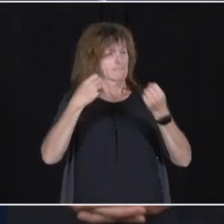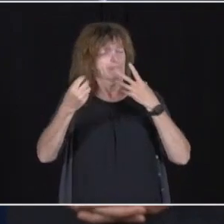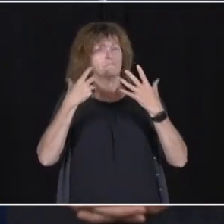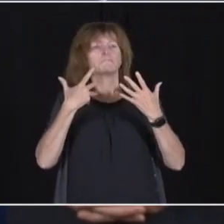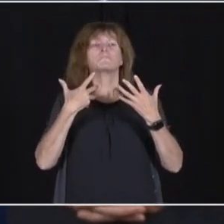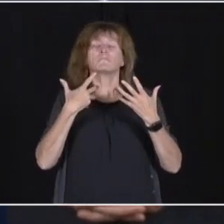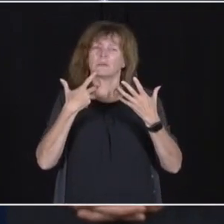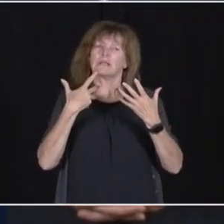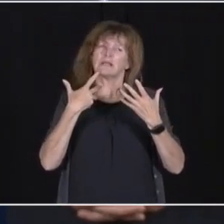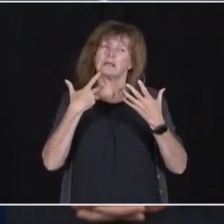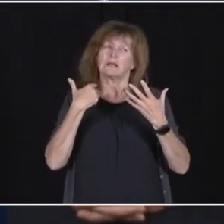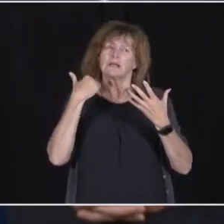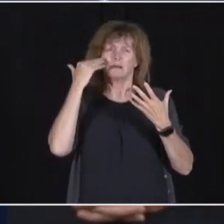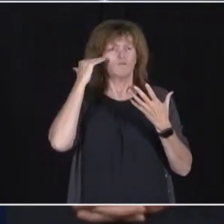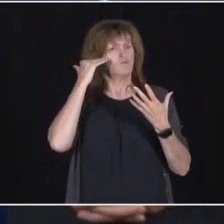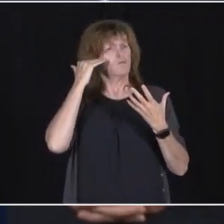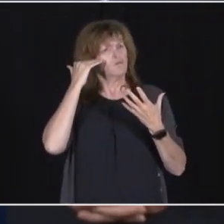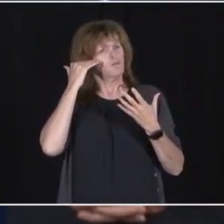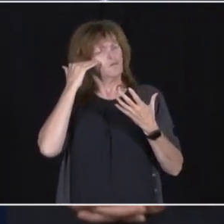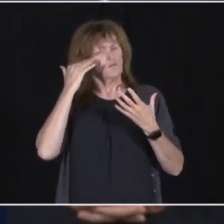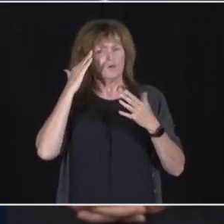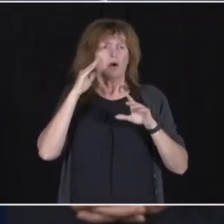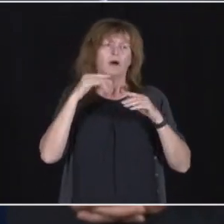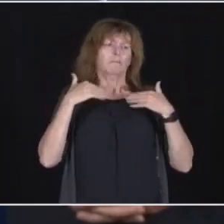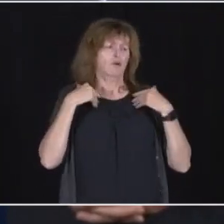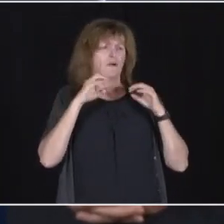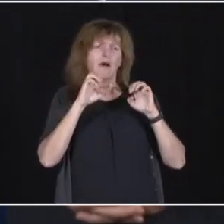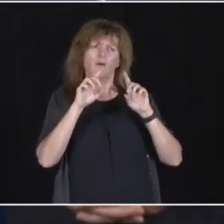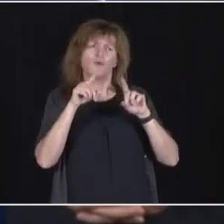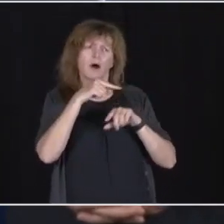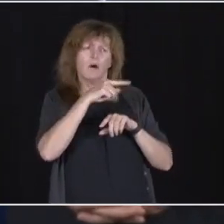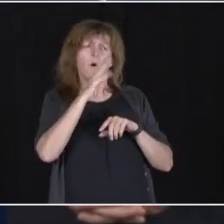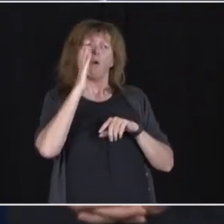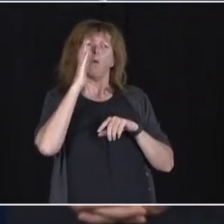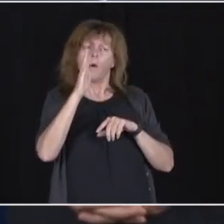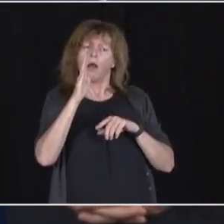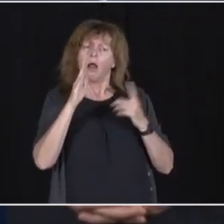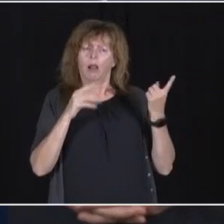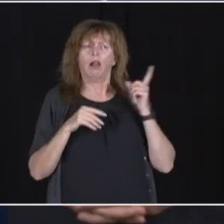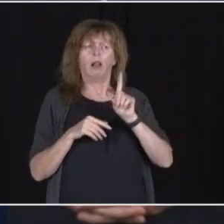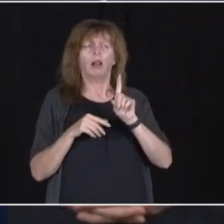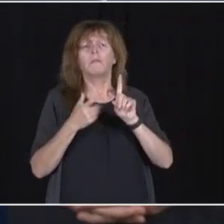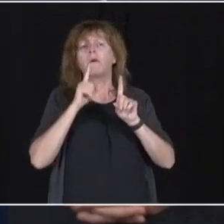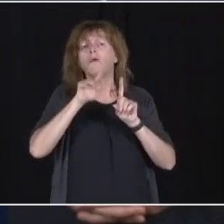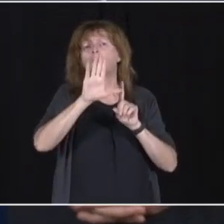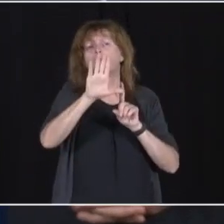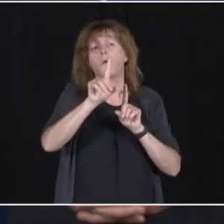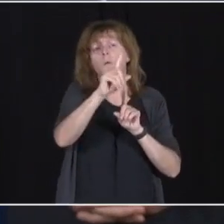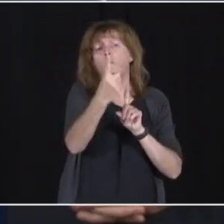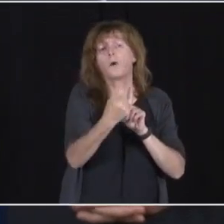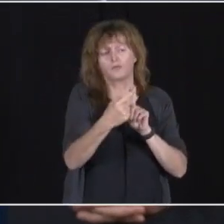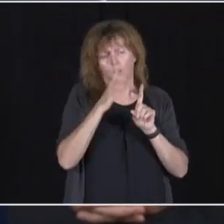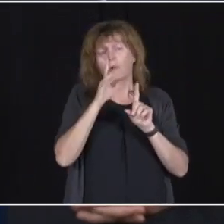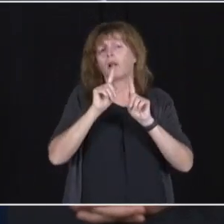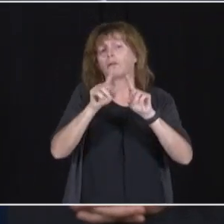friends, number one. But start learning and kind of a new normal scenario. So, we will do everything we can and